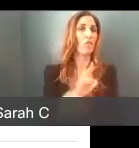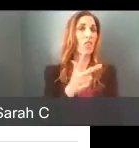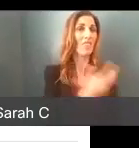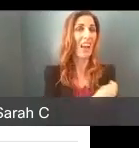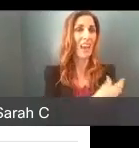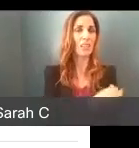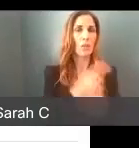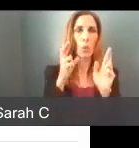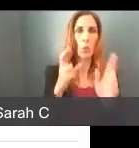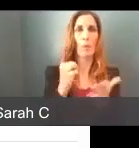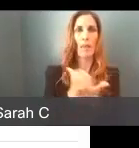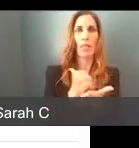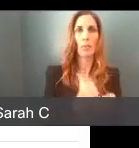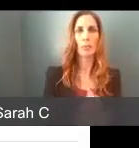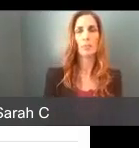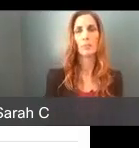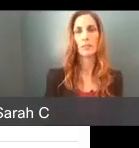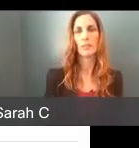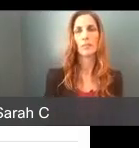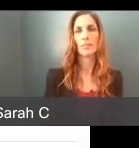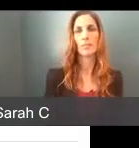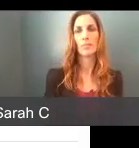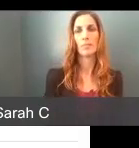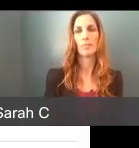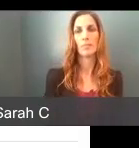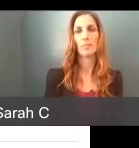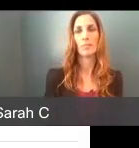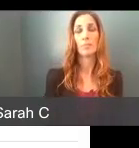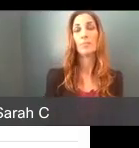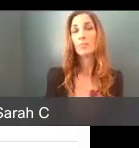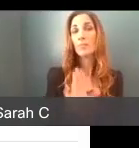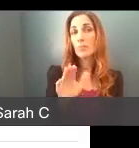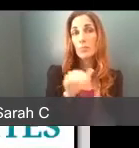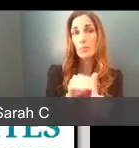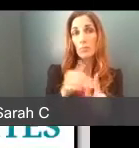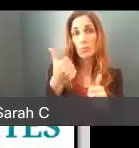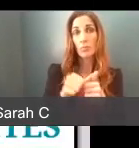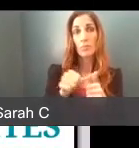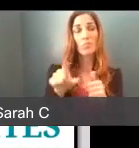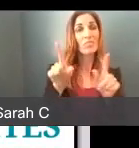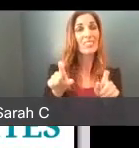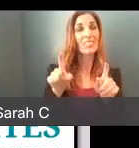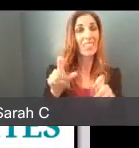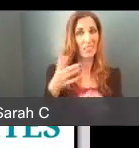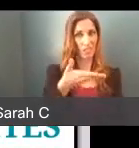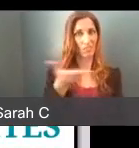So again just a reminder that our testing sites are open, all six sites, Monday through Friday.